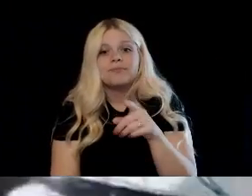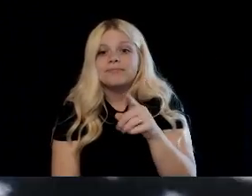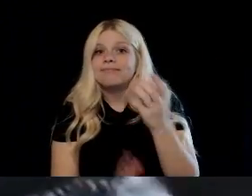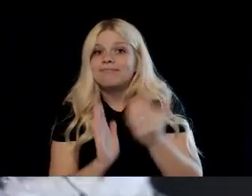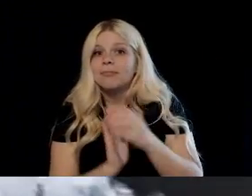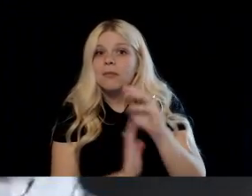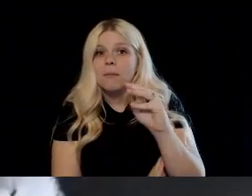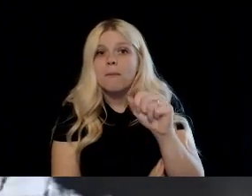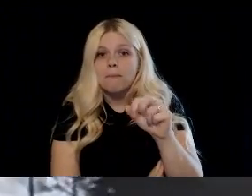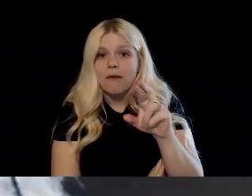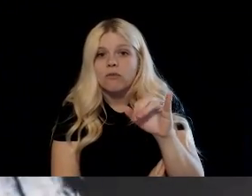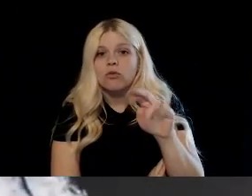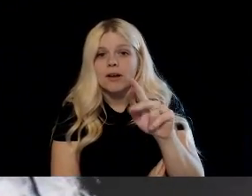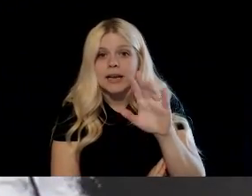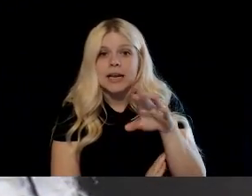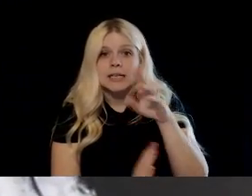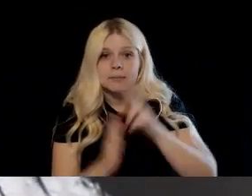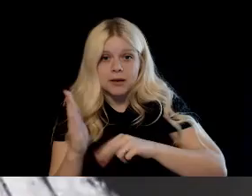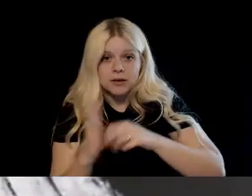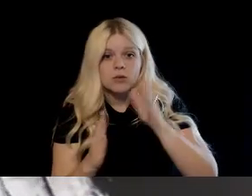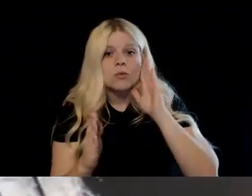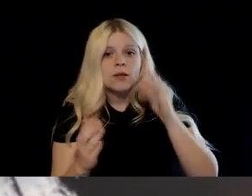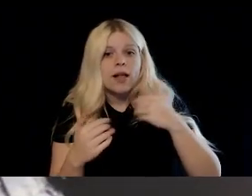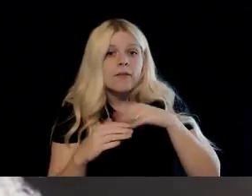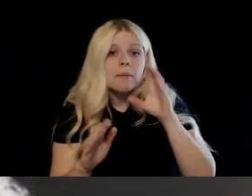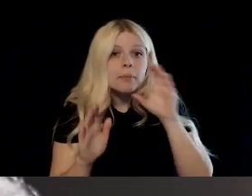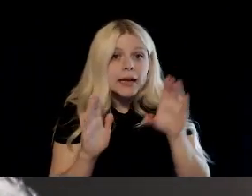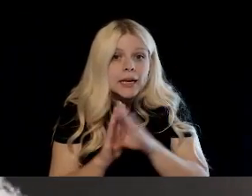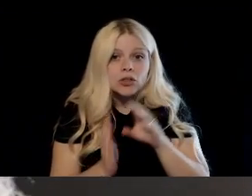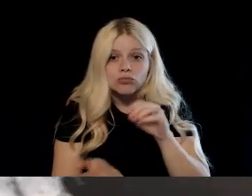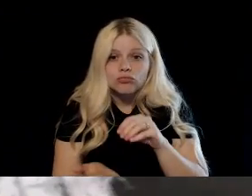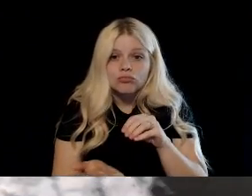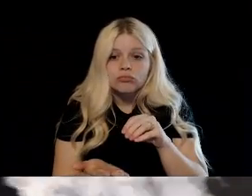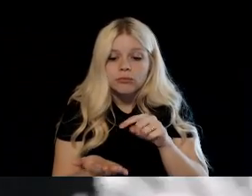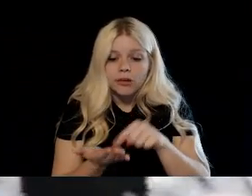photo, the species, and it's- you know they're gorgeous kind of one-of-a-kind.